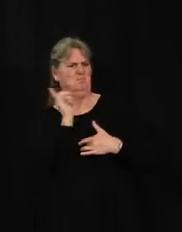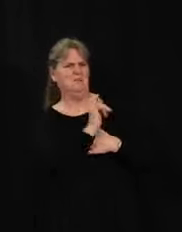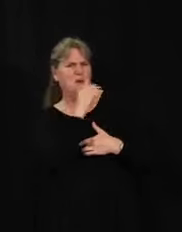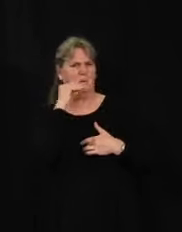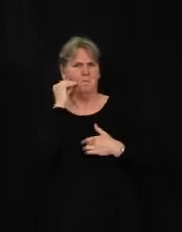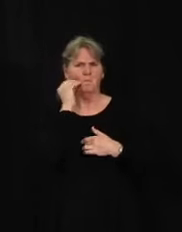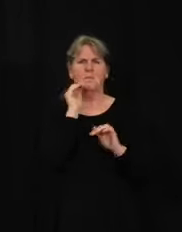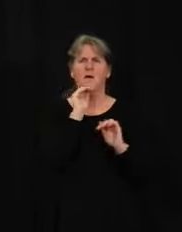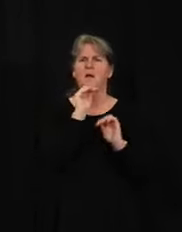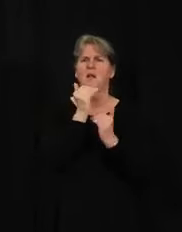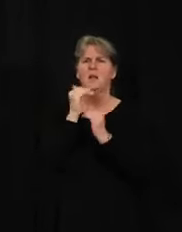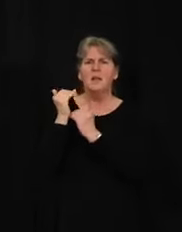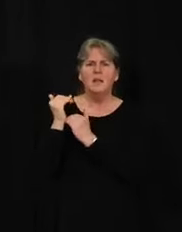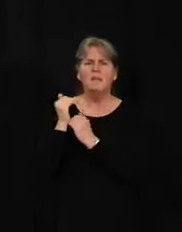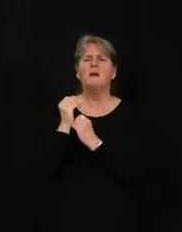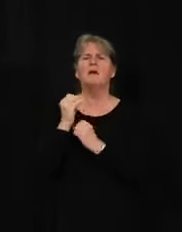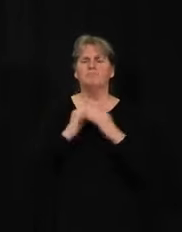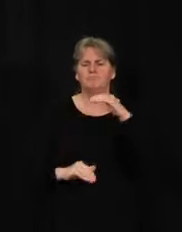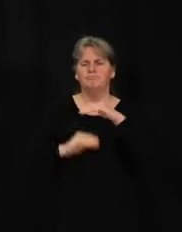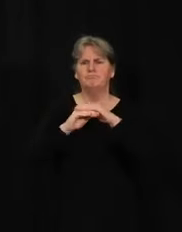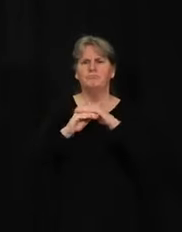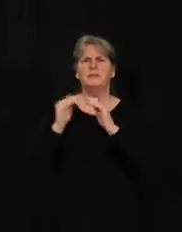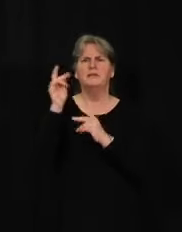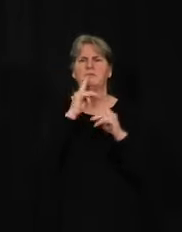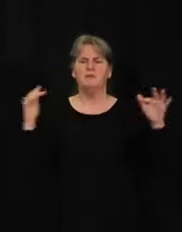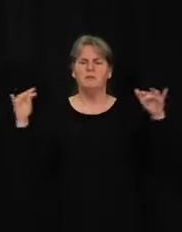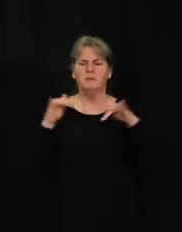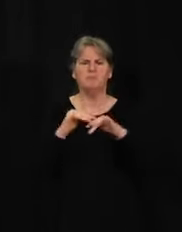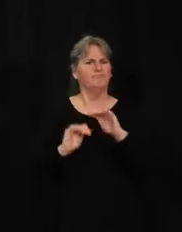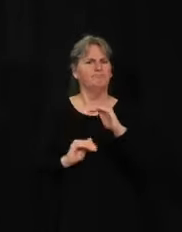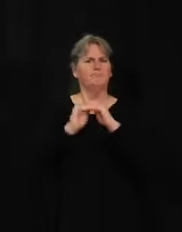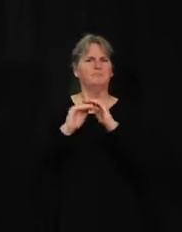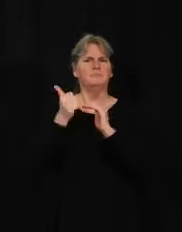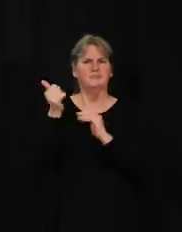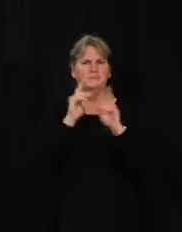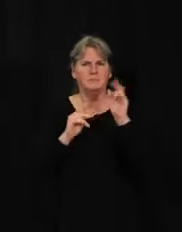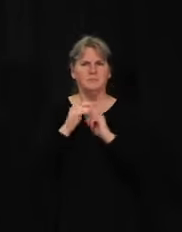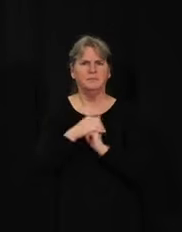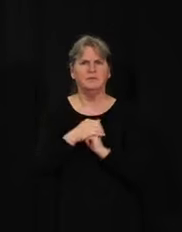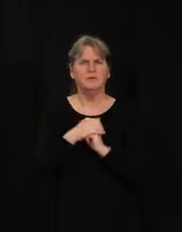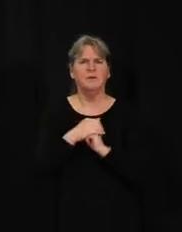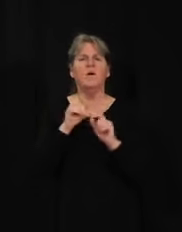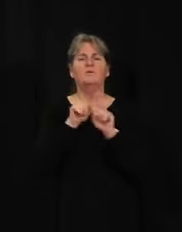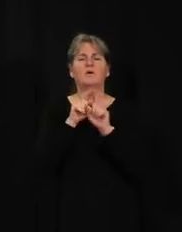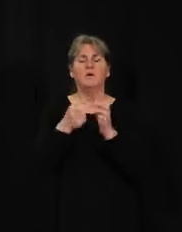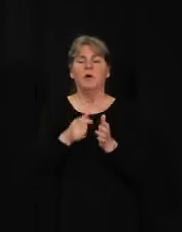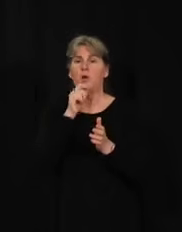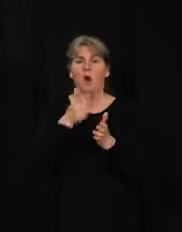Number for, limiting gatherings to no more than ten people. Limiting nonessential travel to